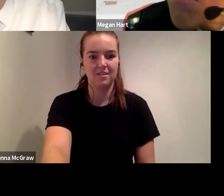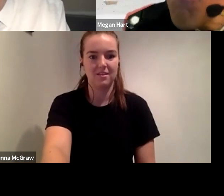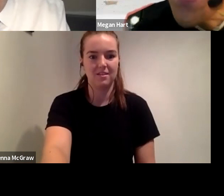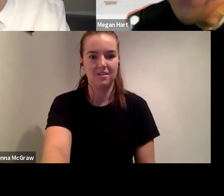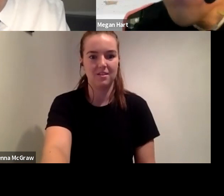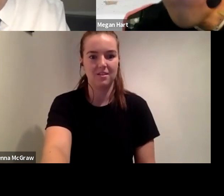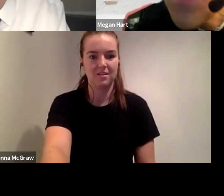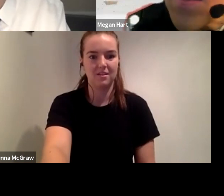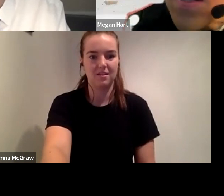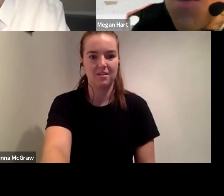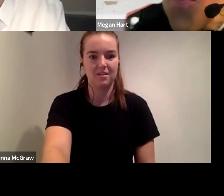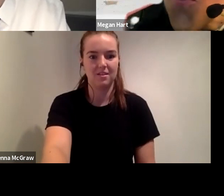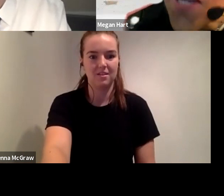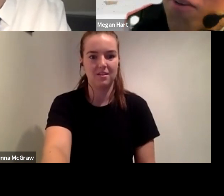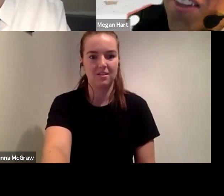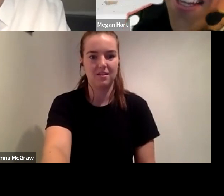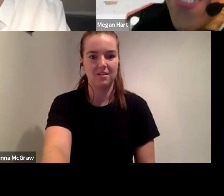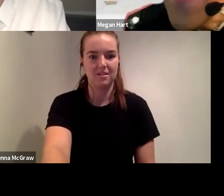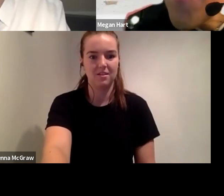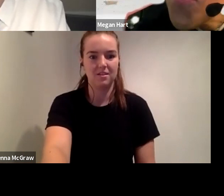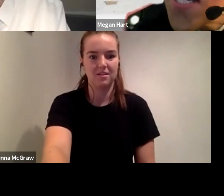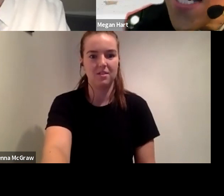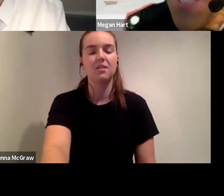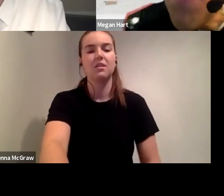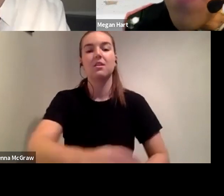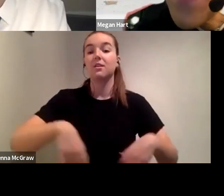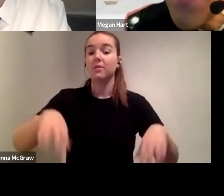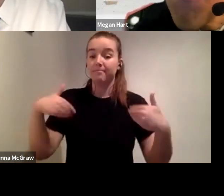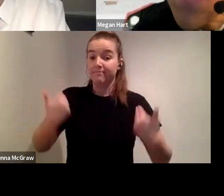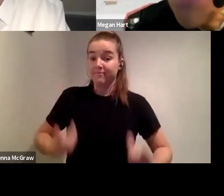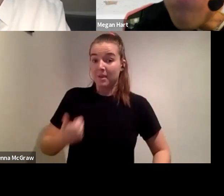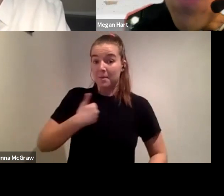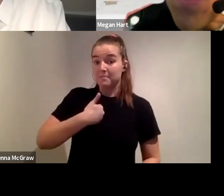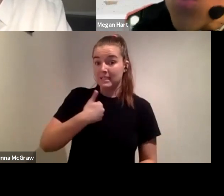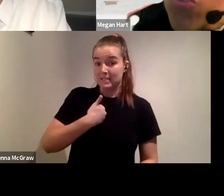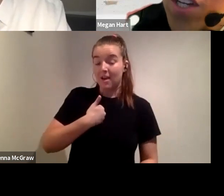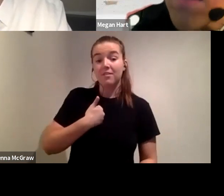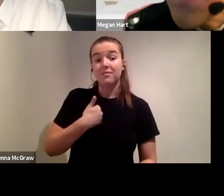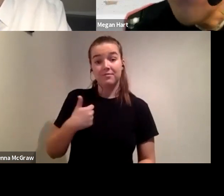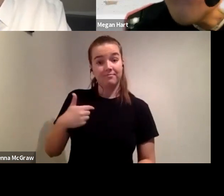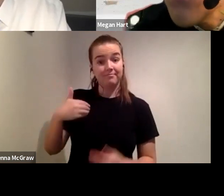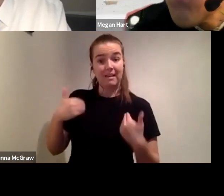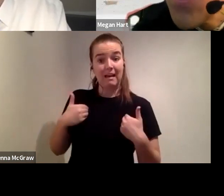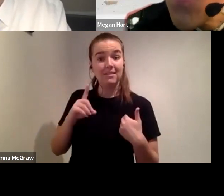Let's give Megan an opportunity to brag about things they are doing at Pathfinder.